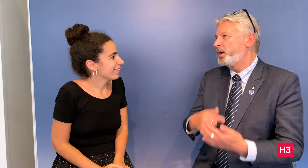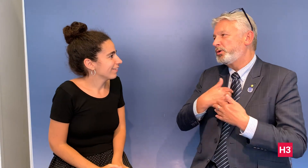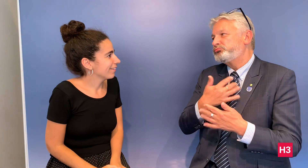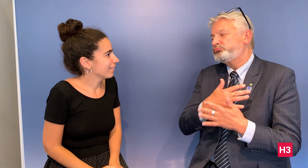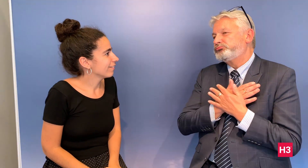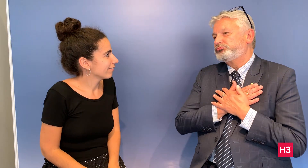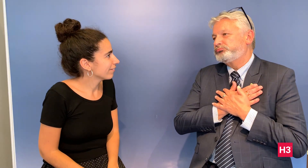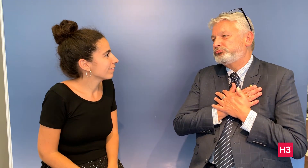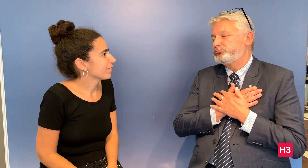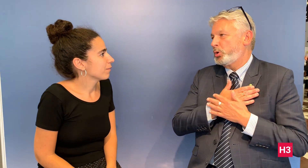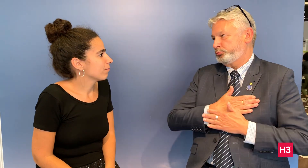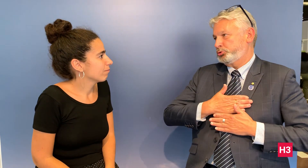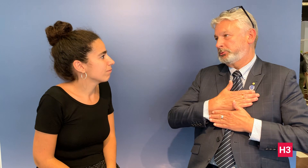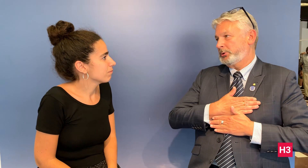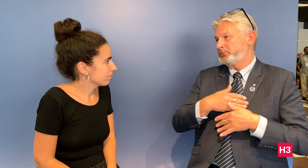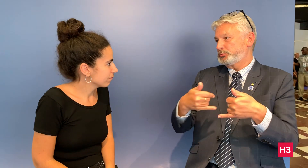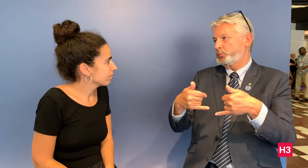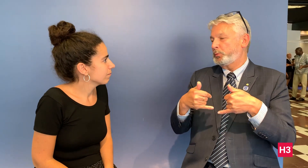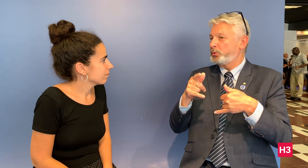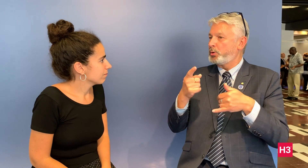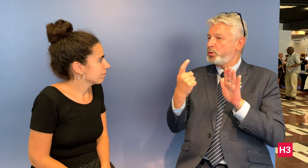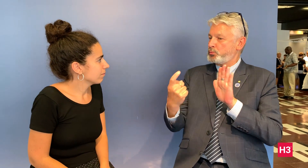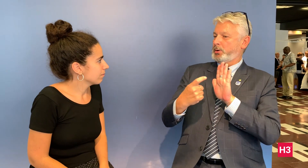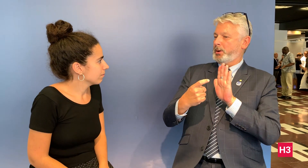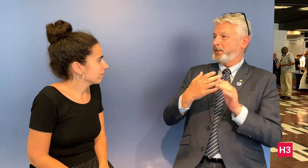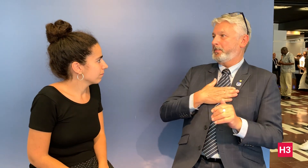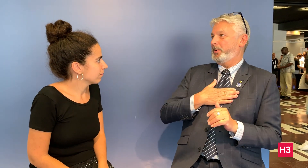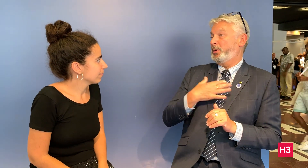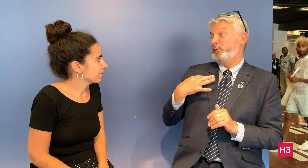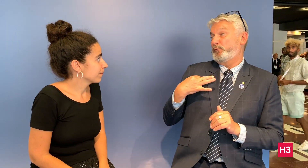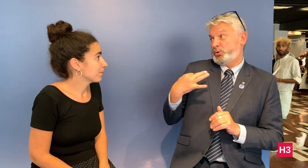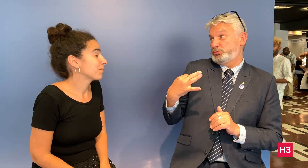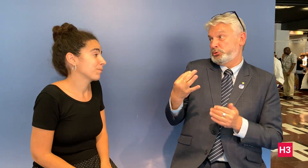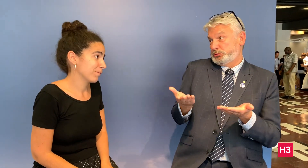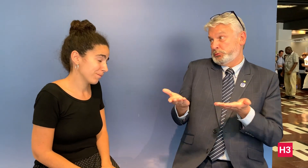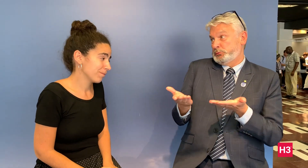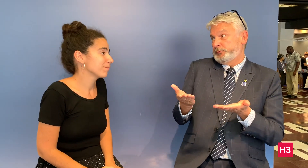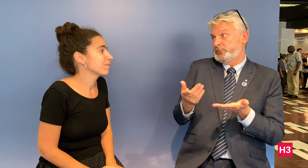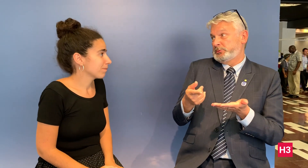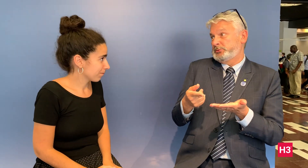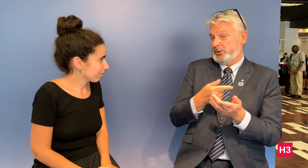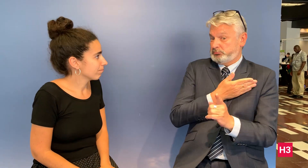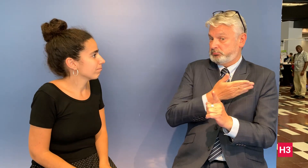I was touched and feel appreciated by recognition of my voluntary service.